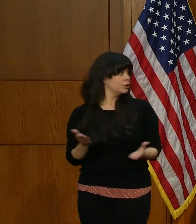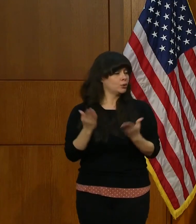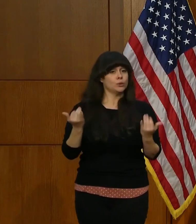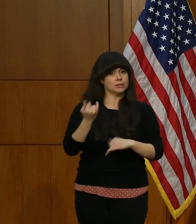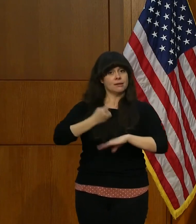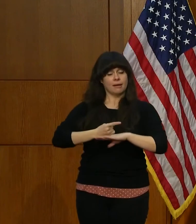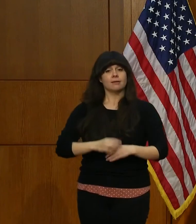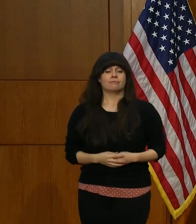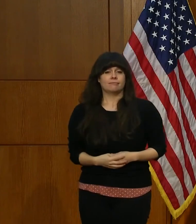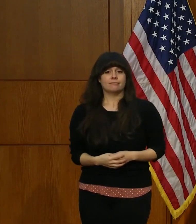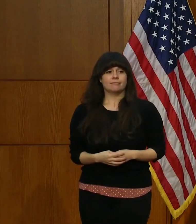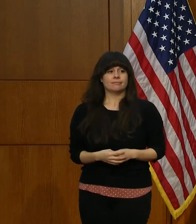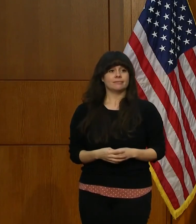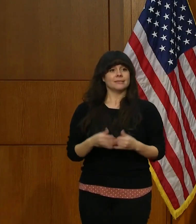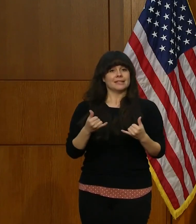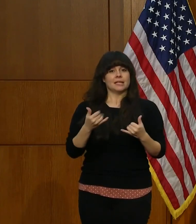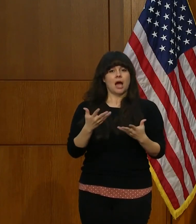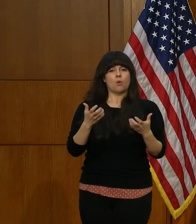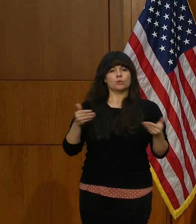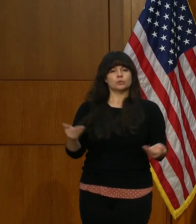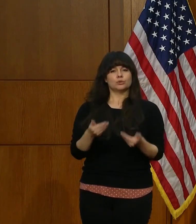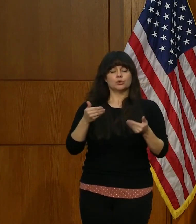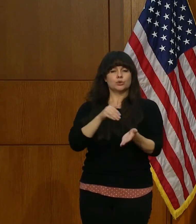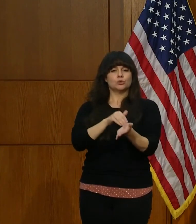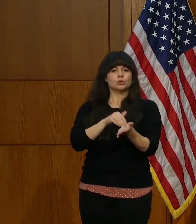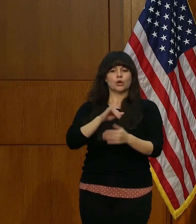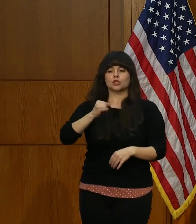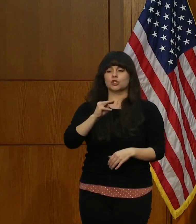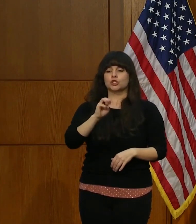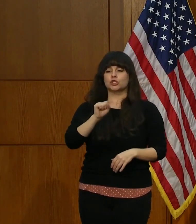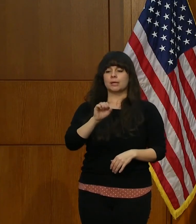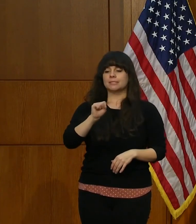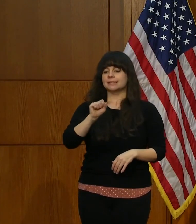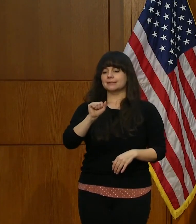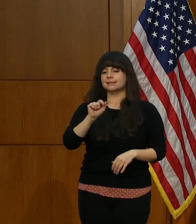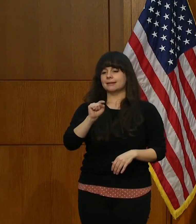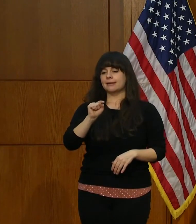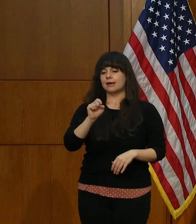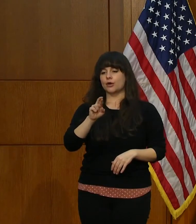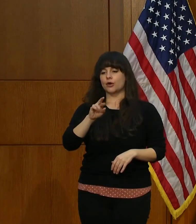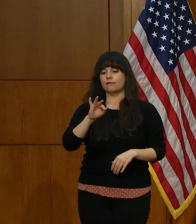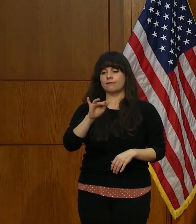WE'RE GRATEFUL TO HAVE THESE COMPANIES HERE WITH US TODAY.